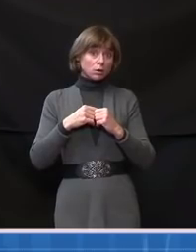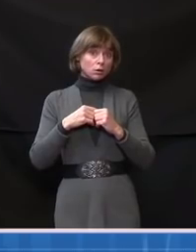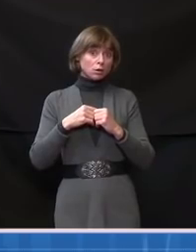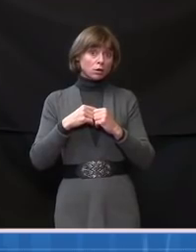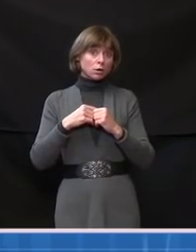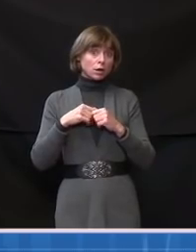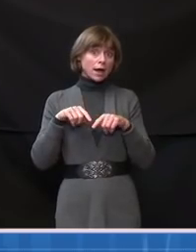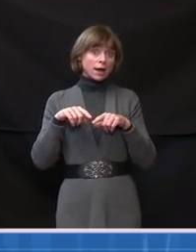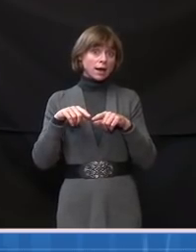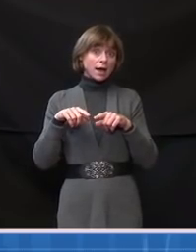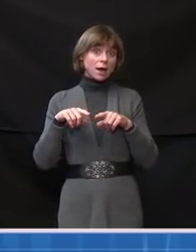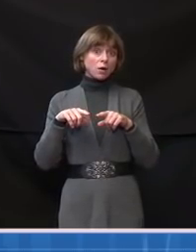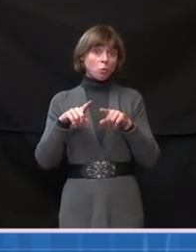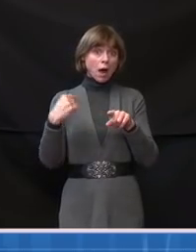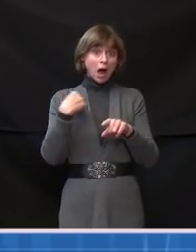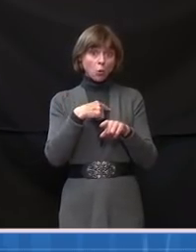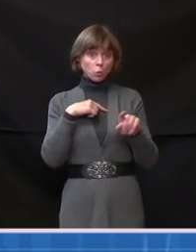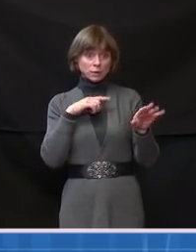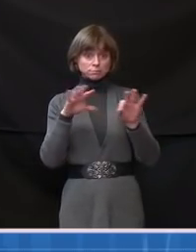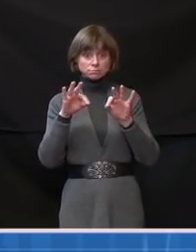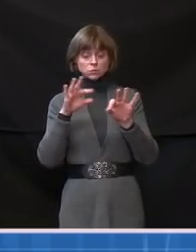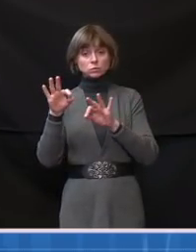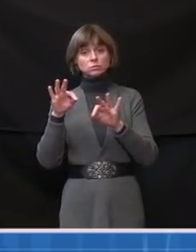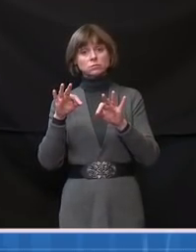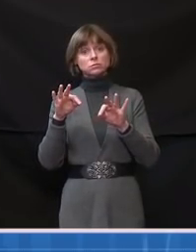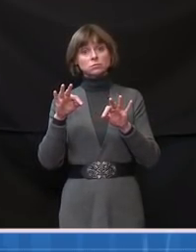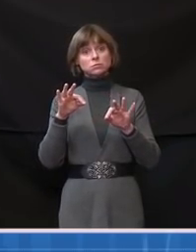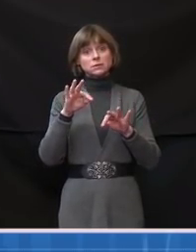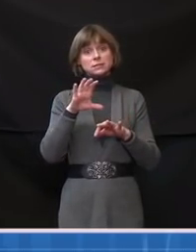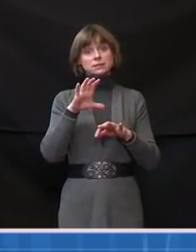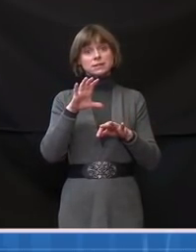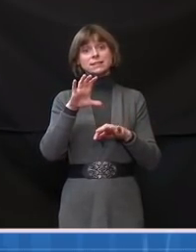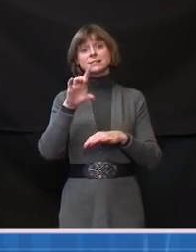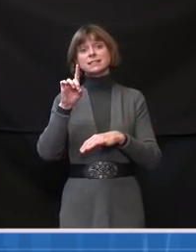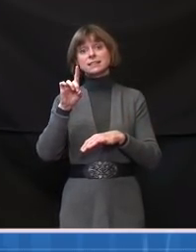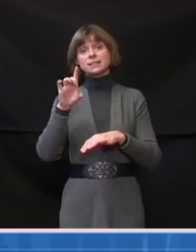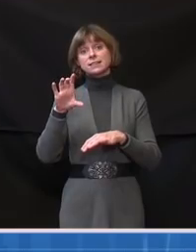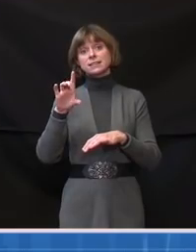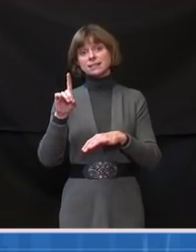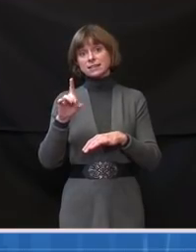the participating FQHCs, CDC and HRSA is working very hard on those selection criteria,